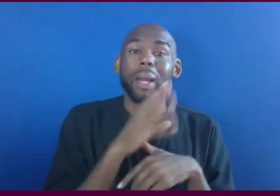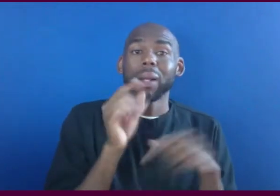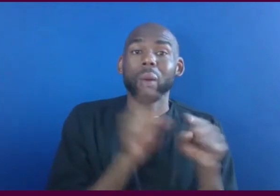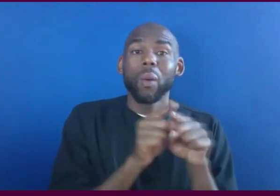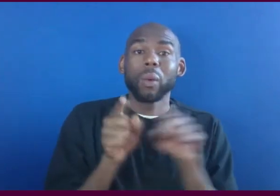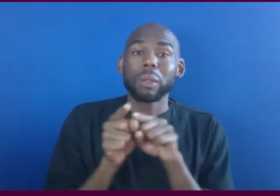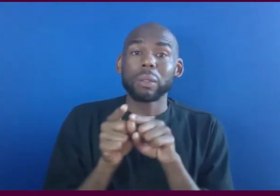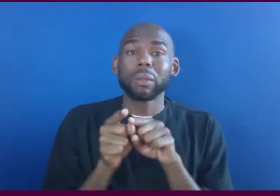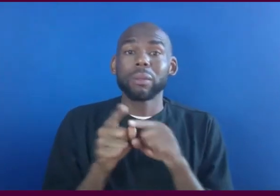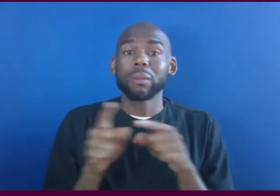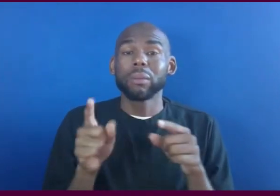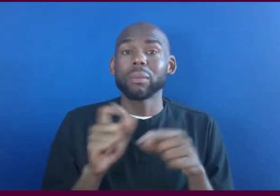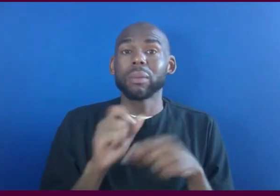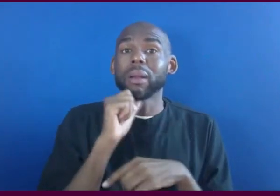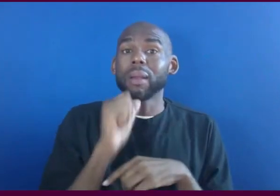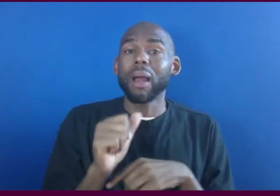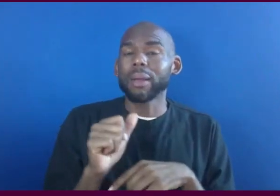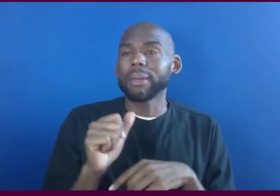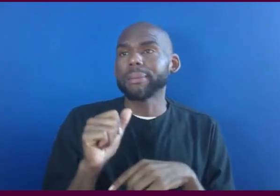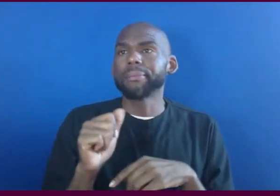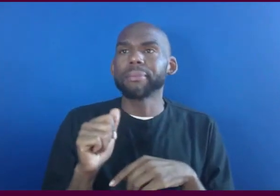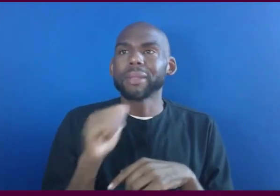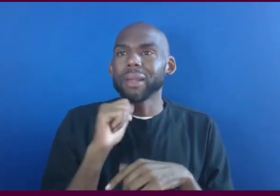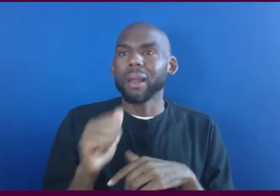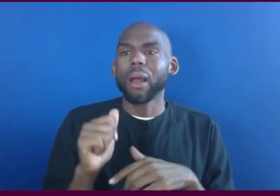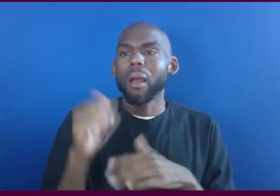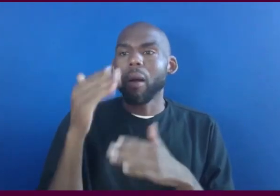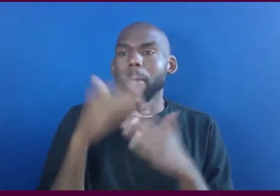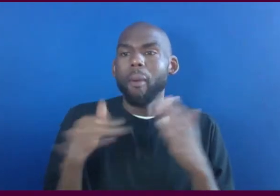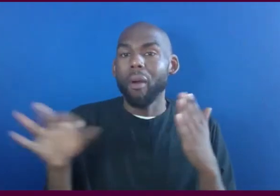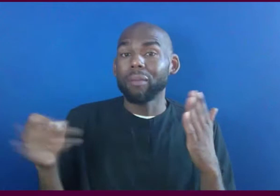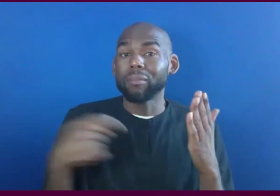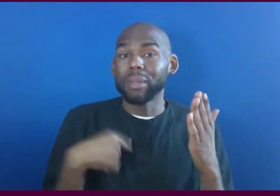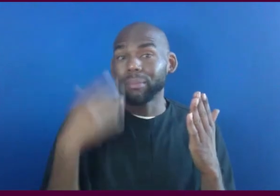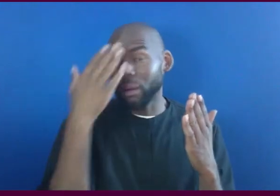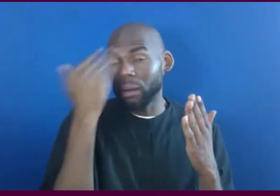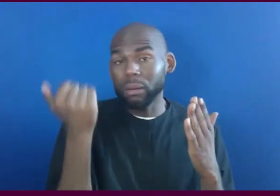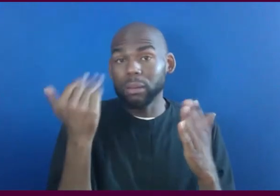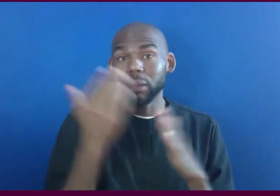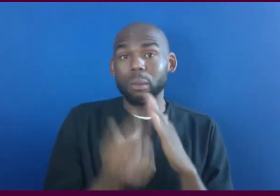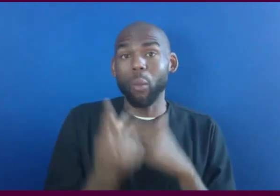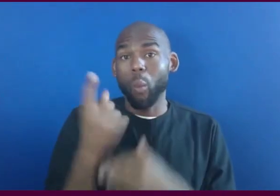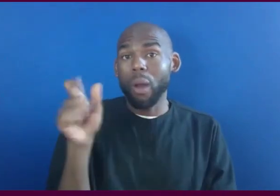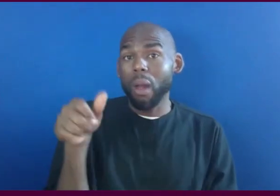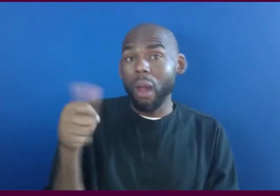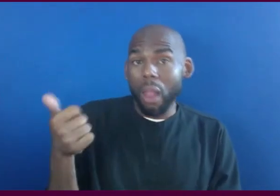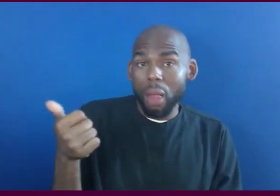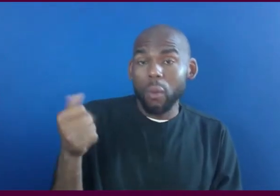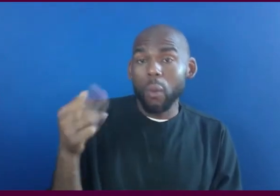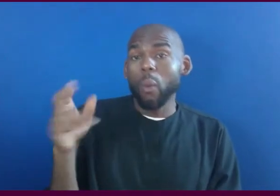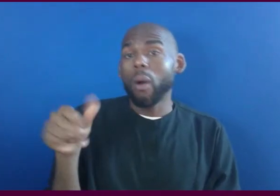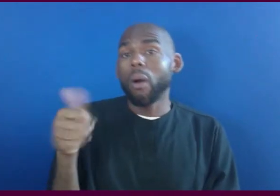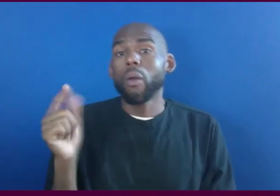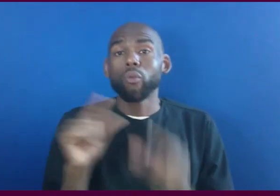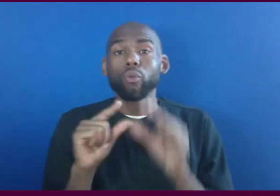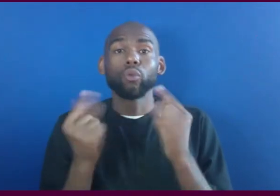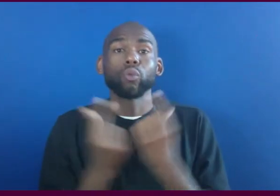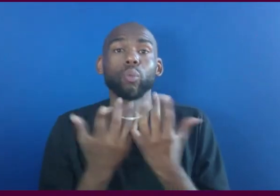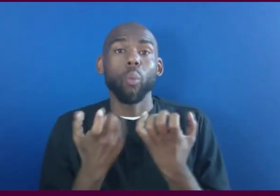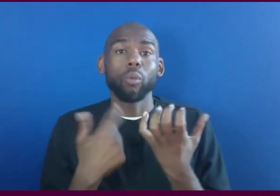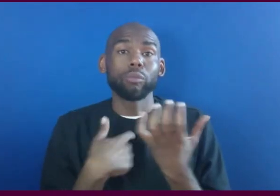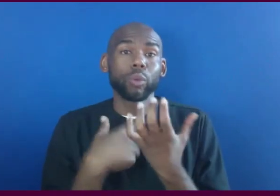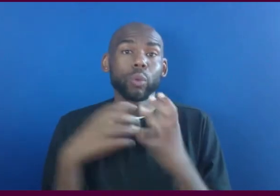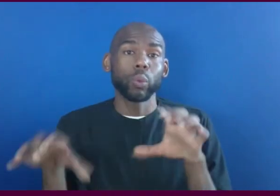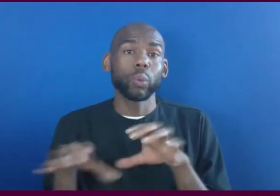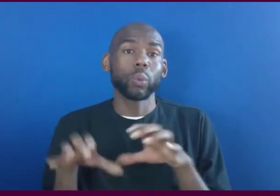And also, not deny a part of me because someone else or some group wants me to do that.